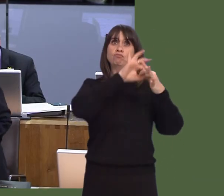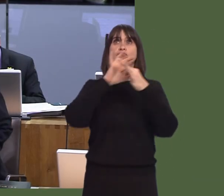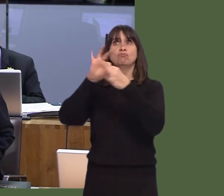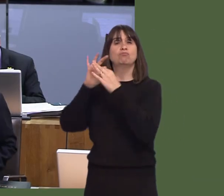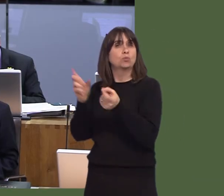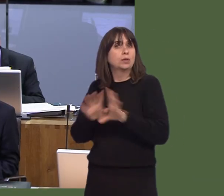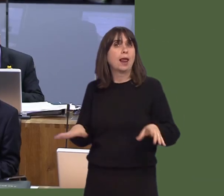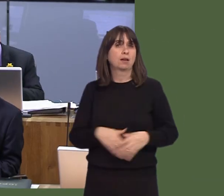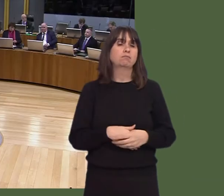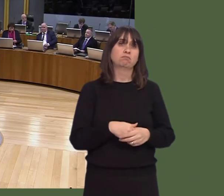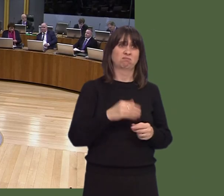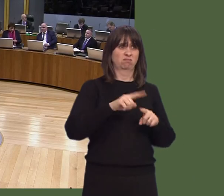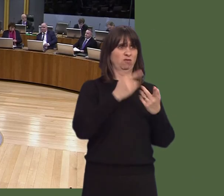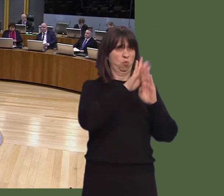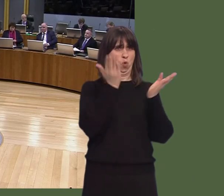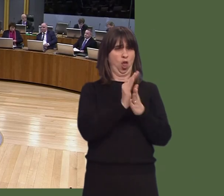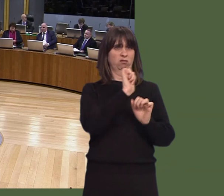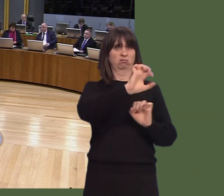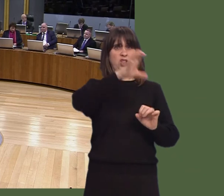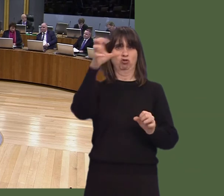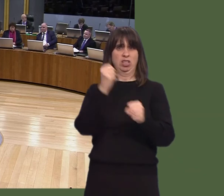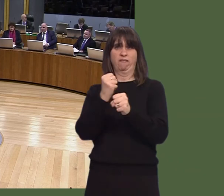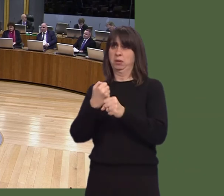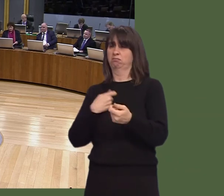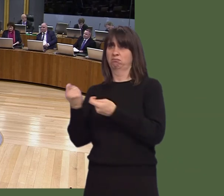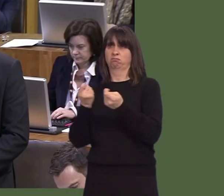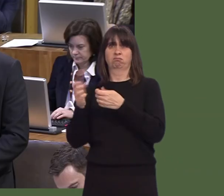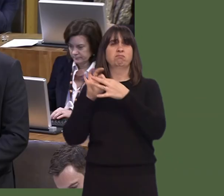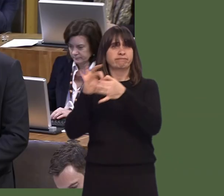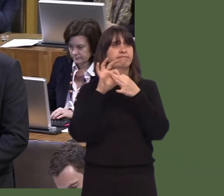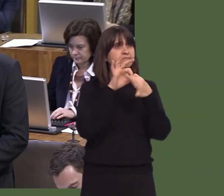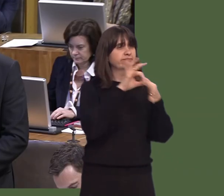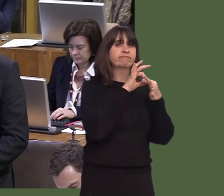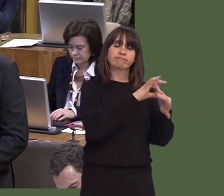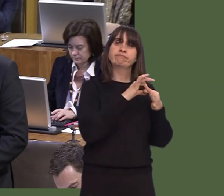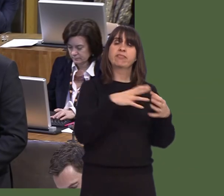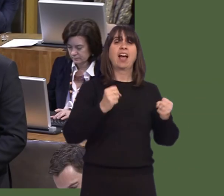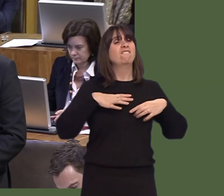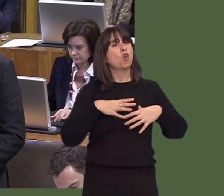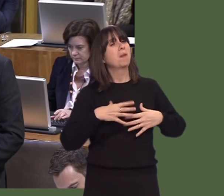century schools programme will see investment of over £58 million in schools in Caerphilly